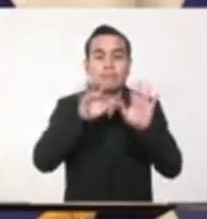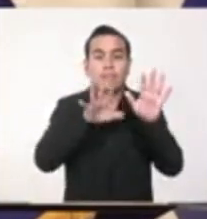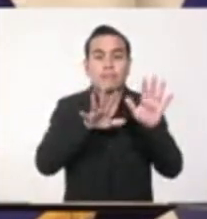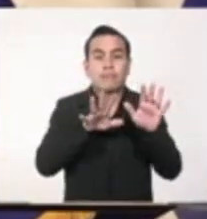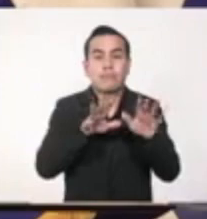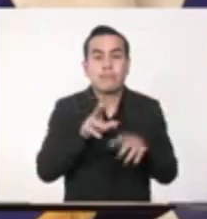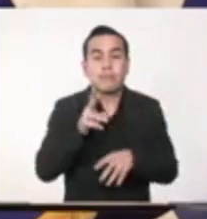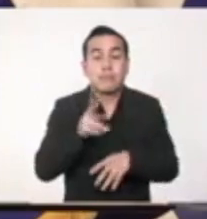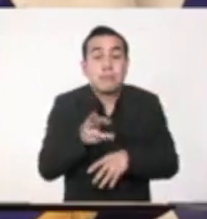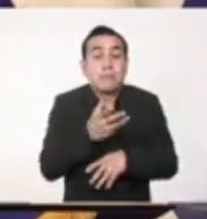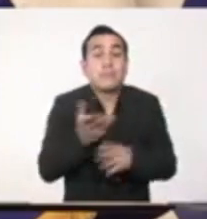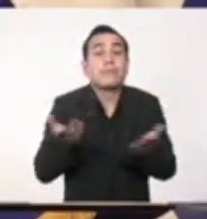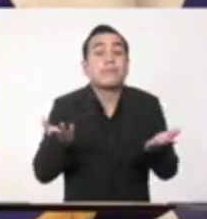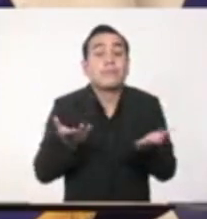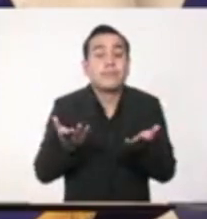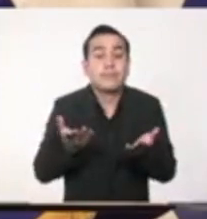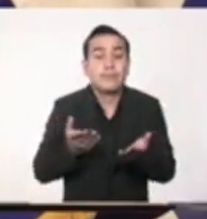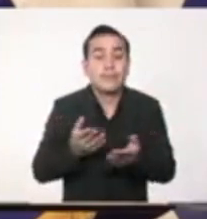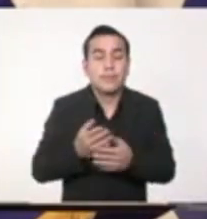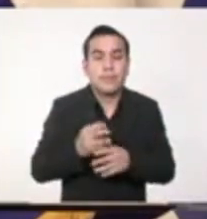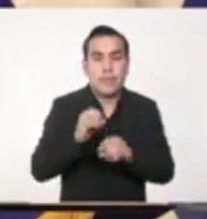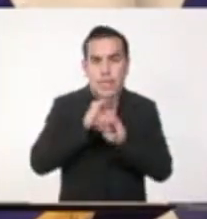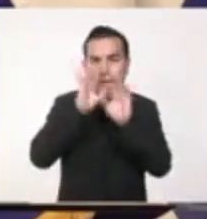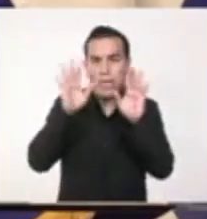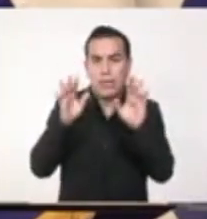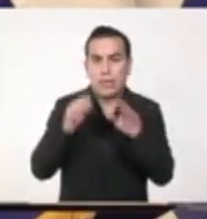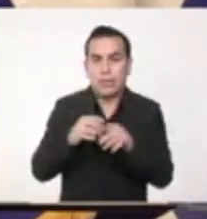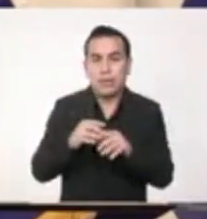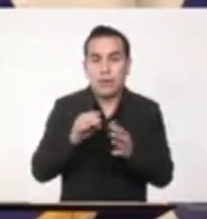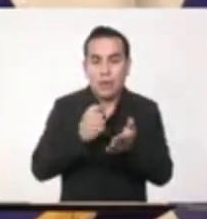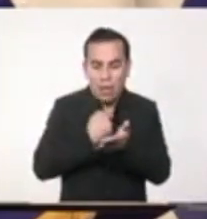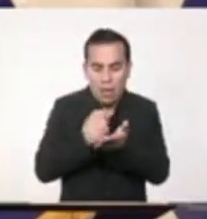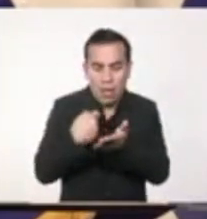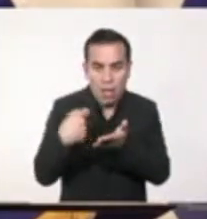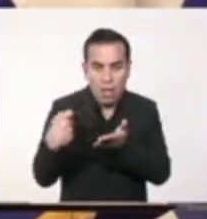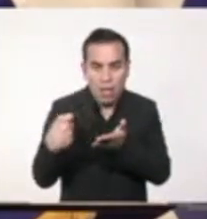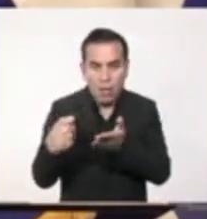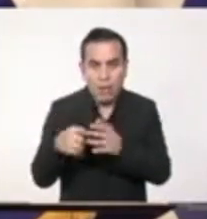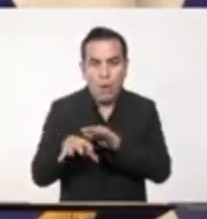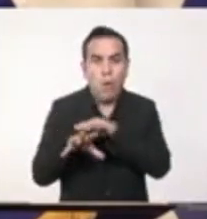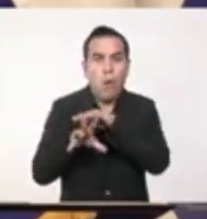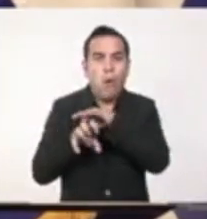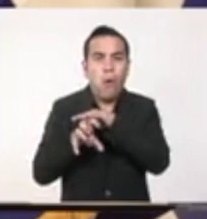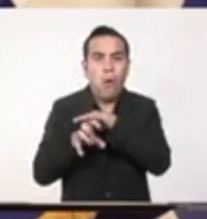the office of the legal clerk . There he was, endorsing all the corruptions of Tony Saca, who at least